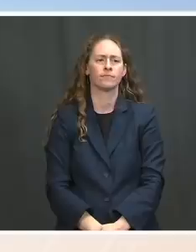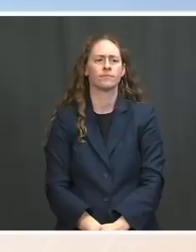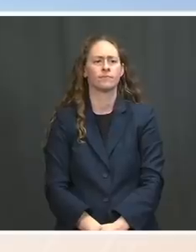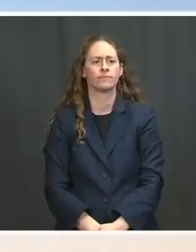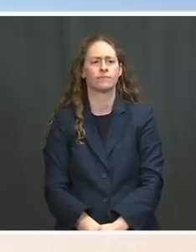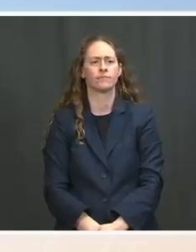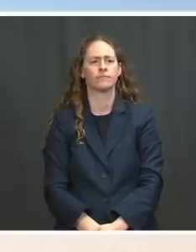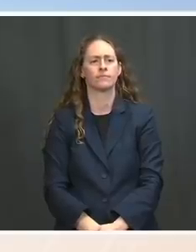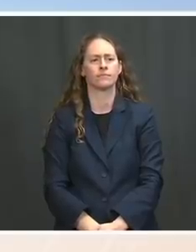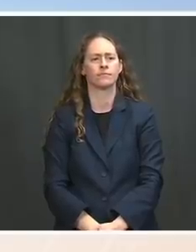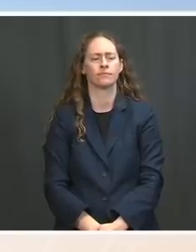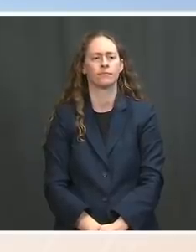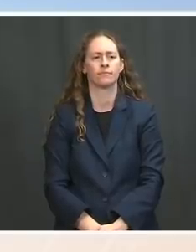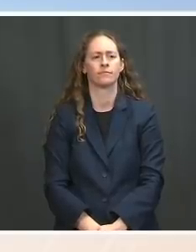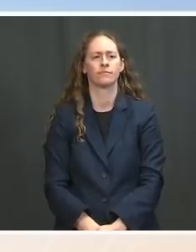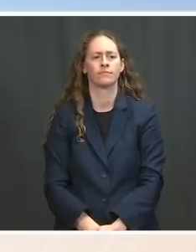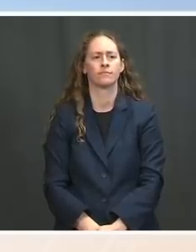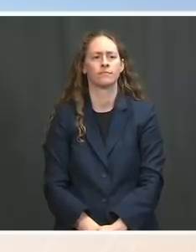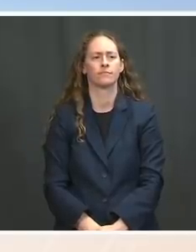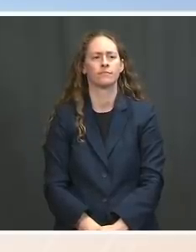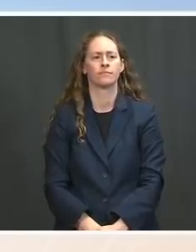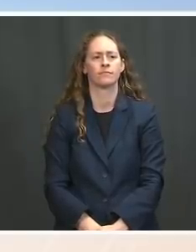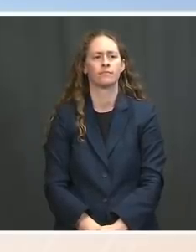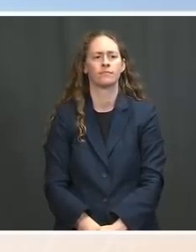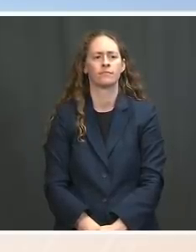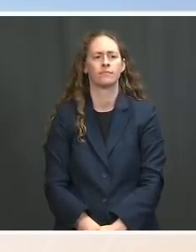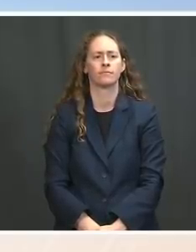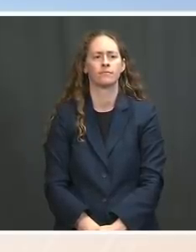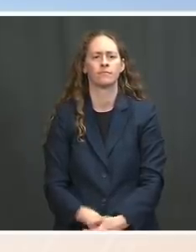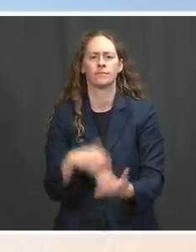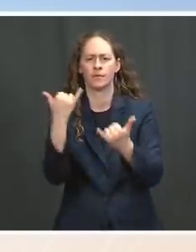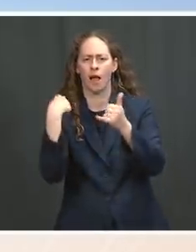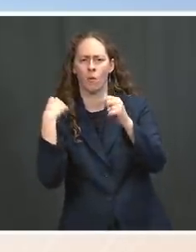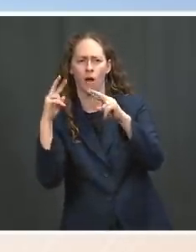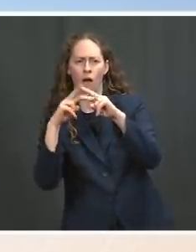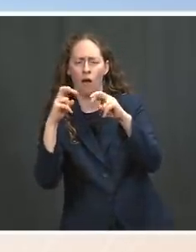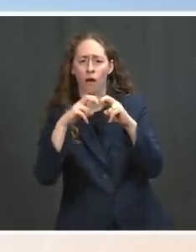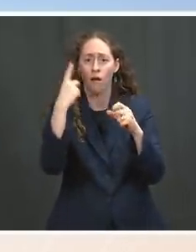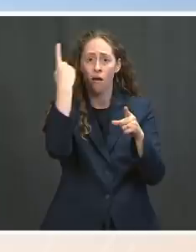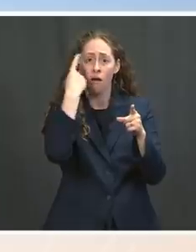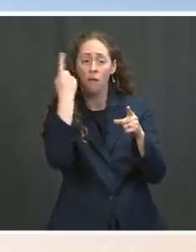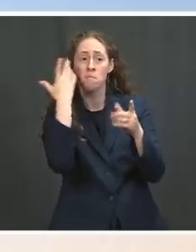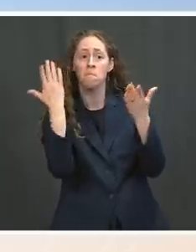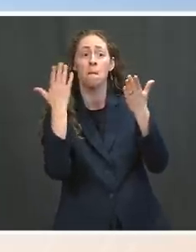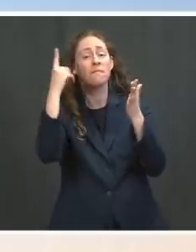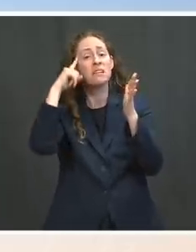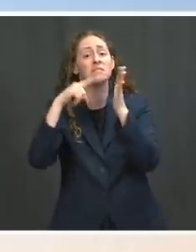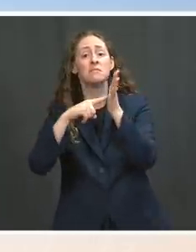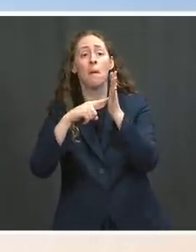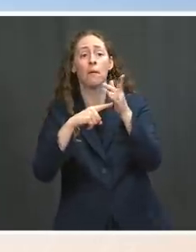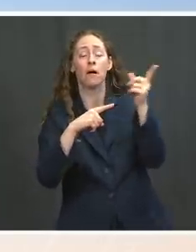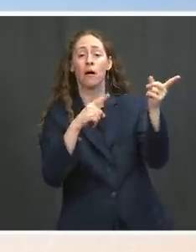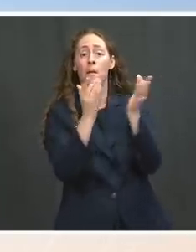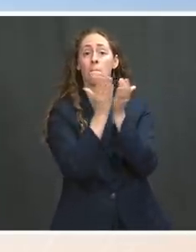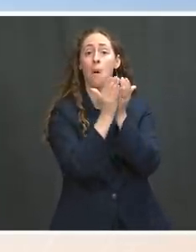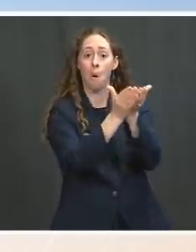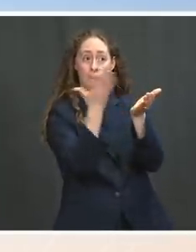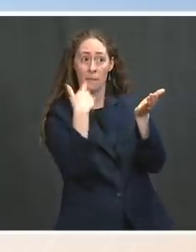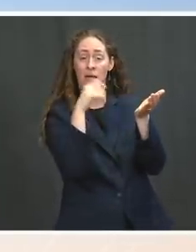under the Jones Act in the Gulf and up the Eastern Seaboard. The Department of Homeland Security is standing ready to review any requests